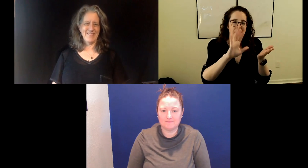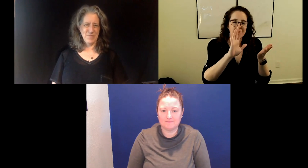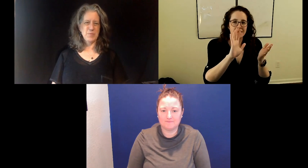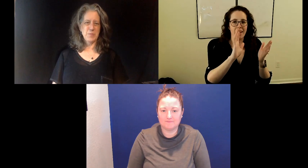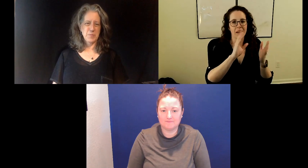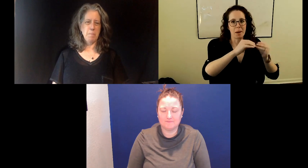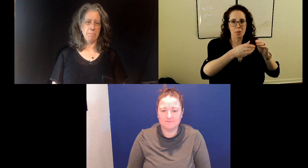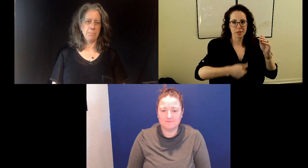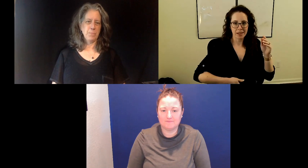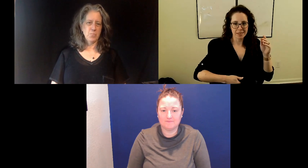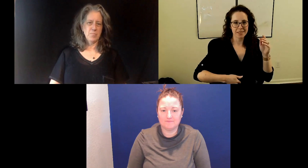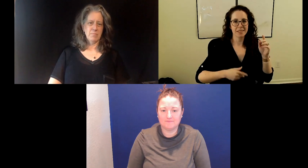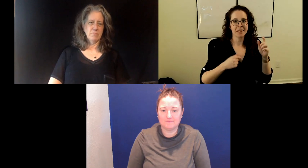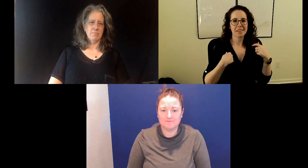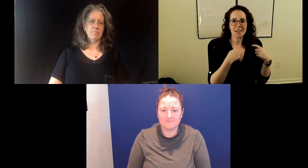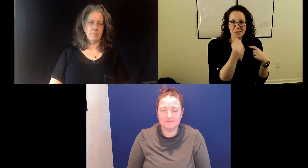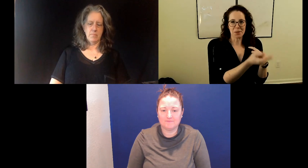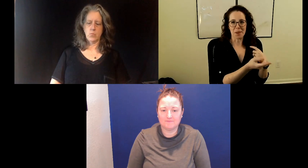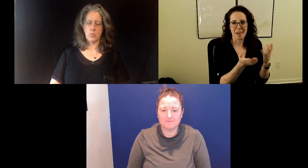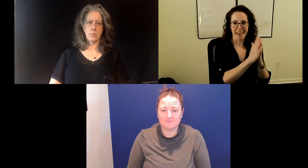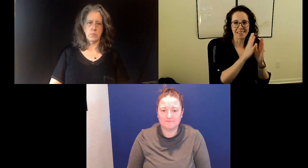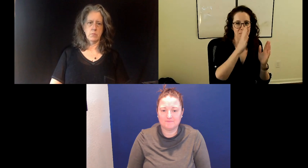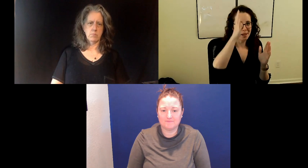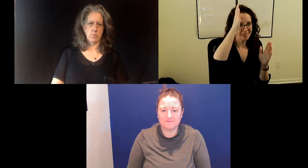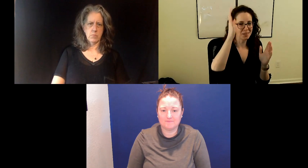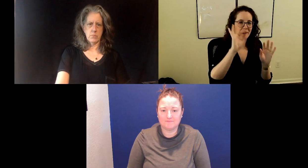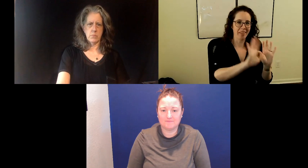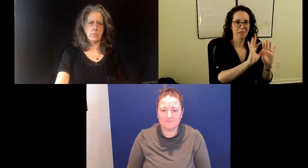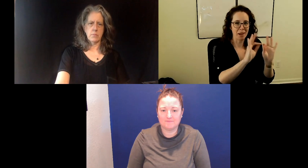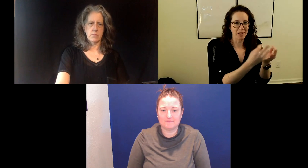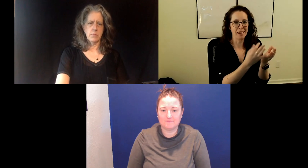what they do with their students and how they are understanding the numbers you know we tell them